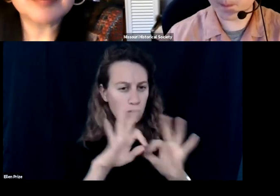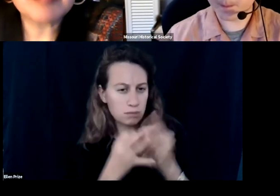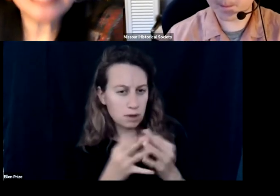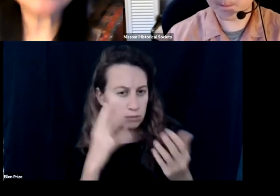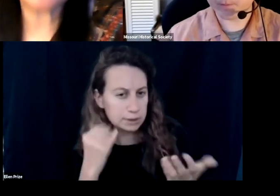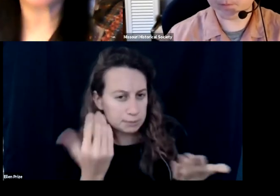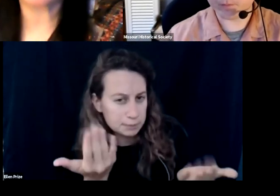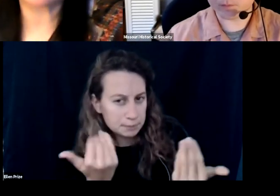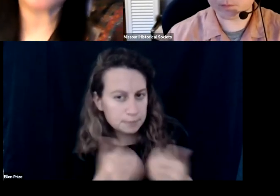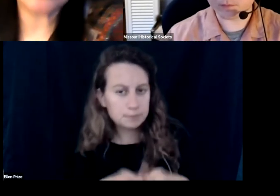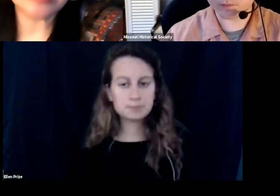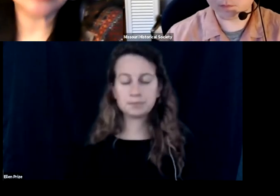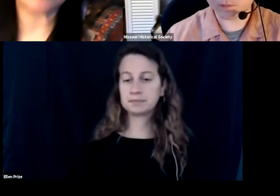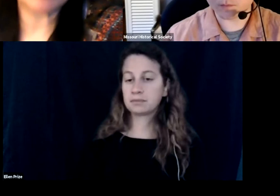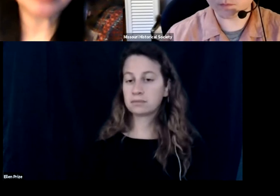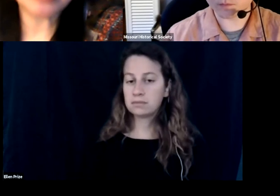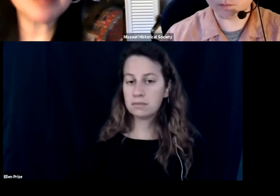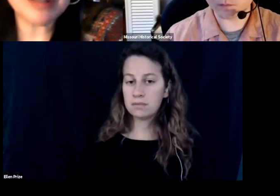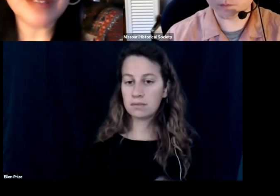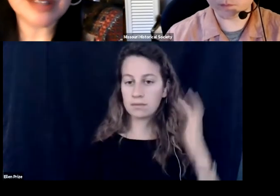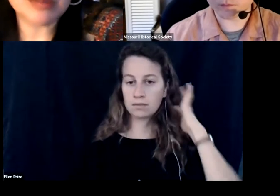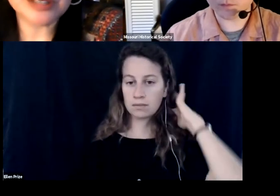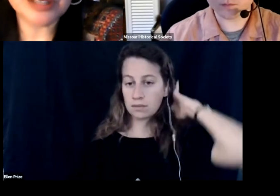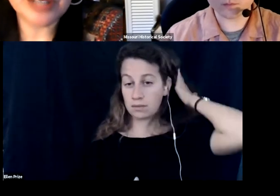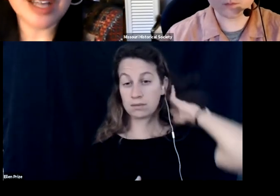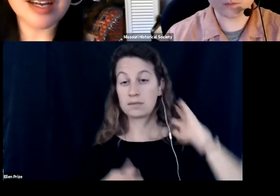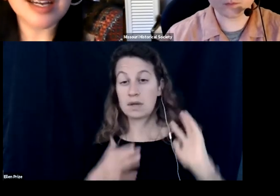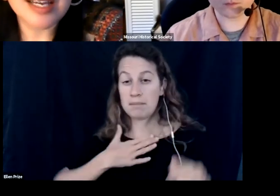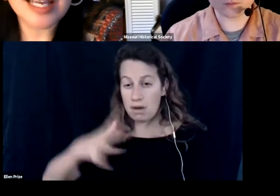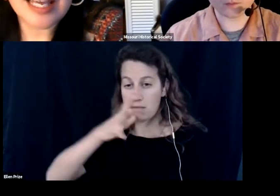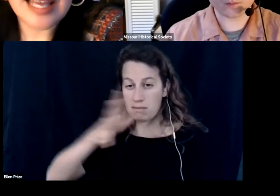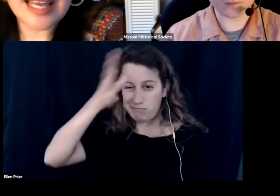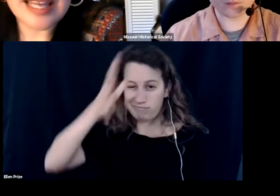you close out the webinar, your browser should automatically open a short survey, if you'd be willing to fill it out. We'd